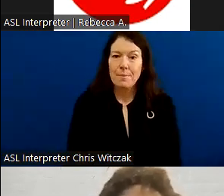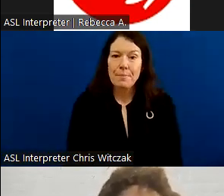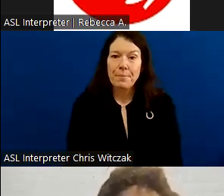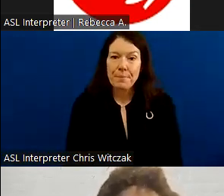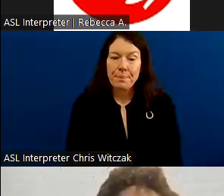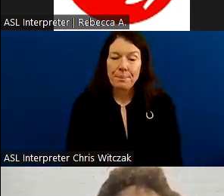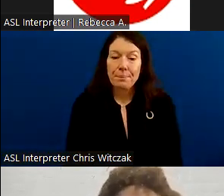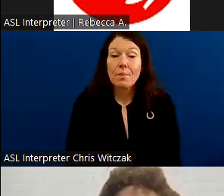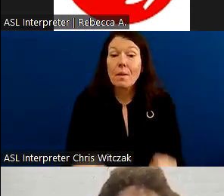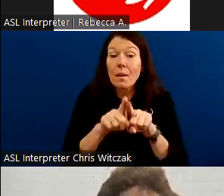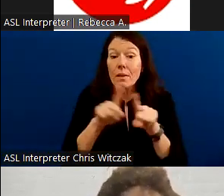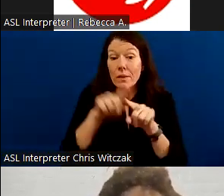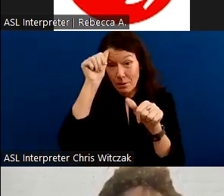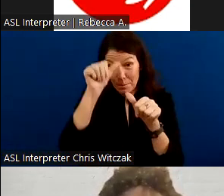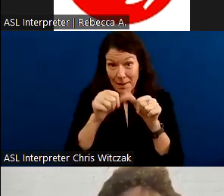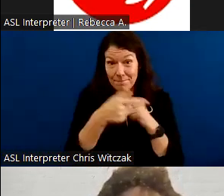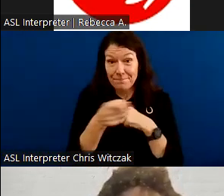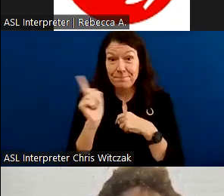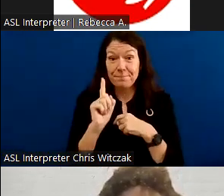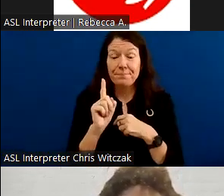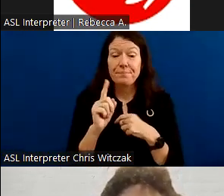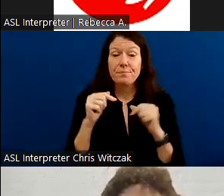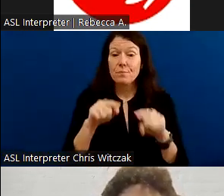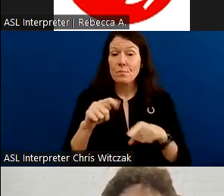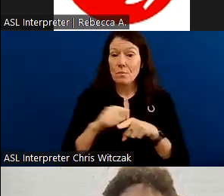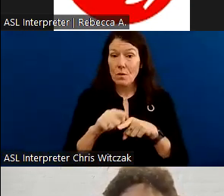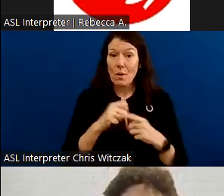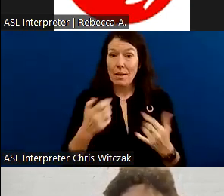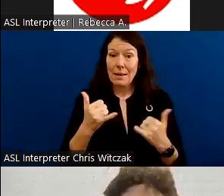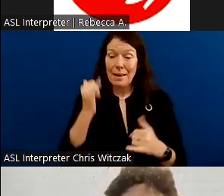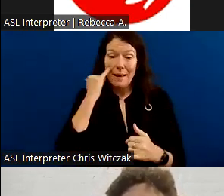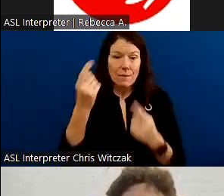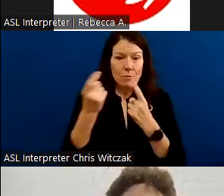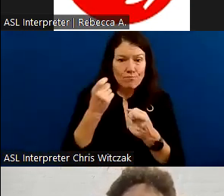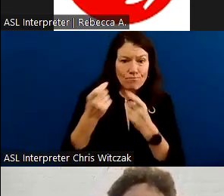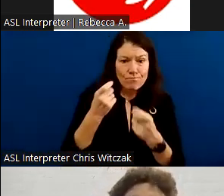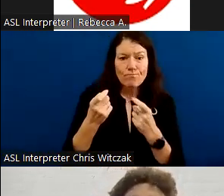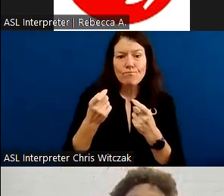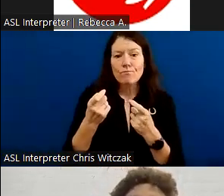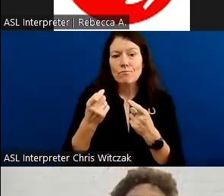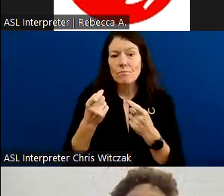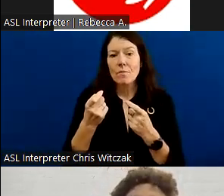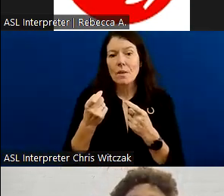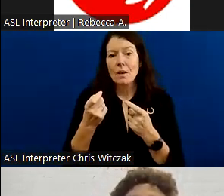As a reminder um as we go through the training if you have any questions that you um would